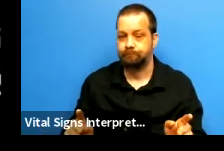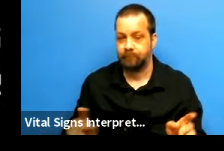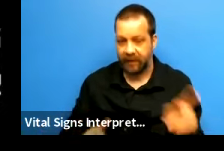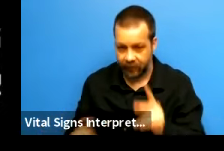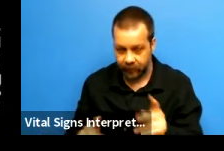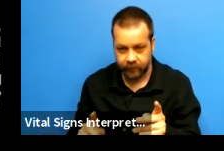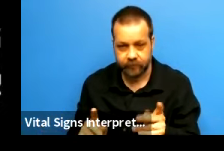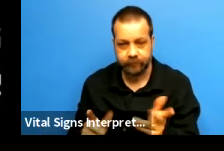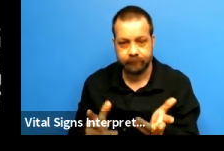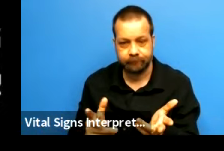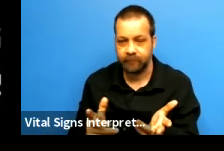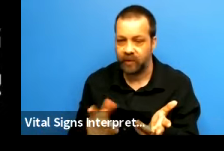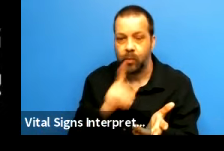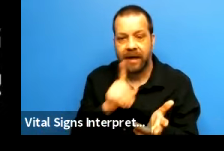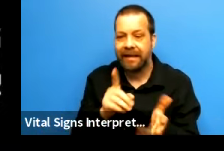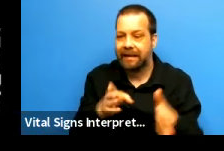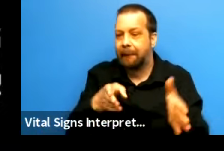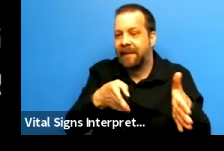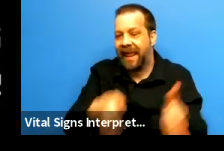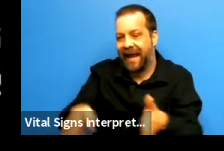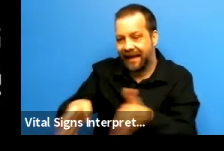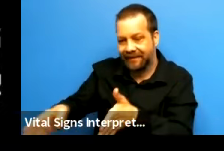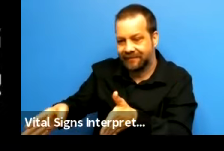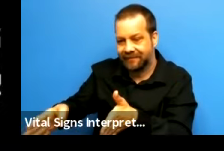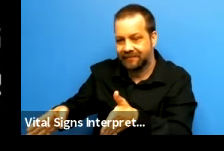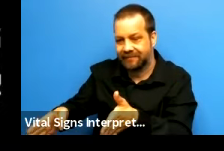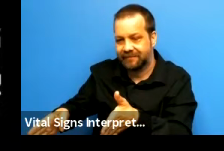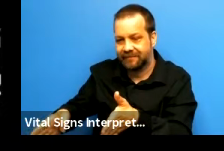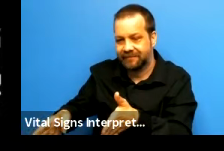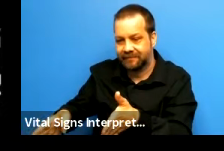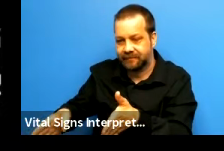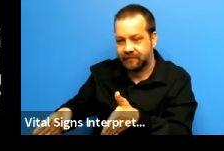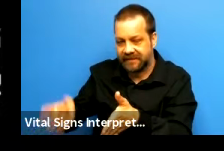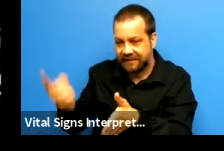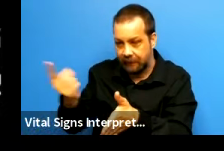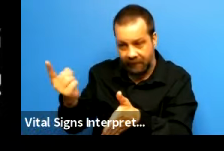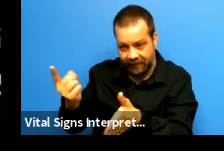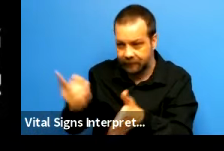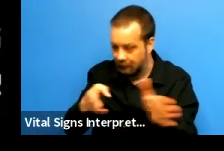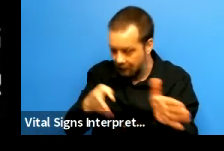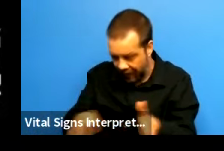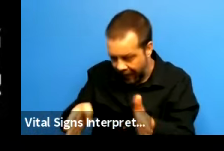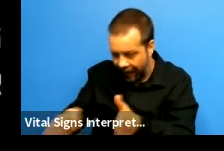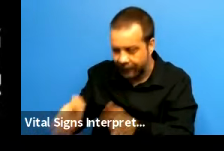is really plan to optimize workers' safety. That's, using Georgia Tech